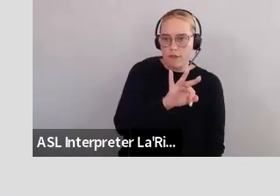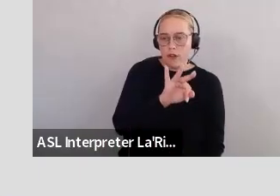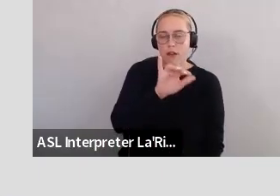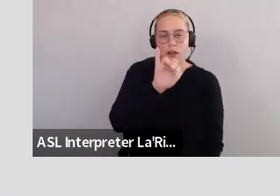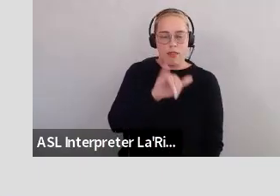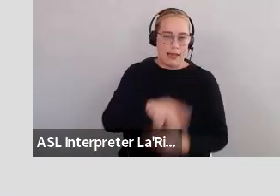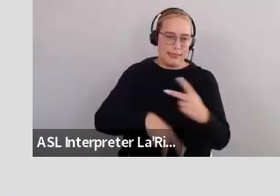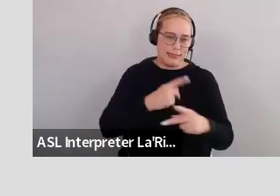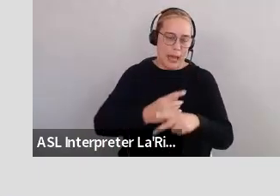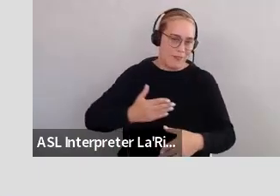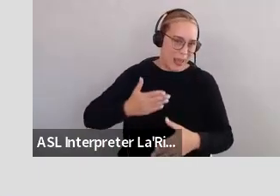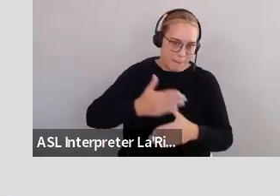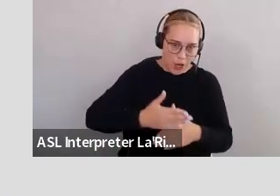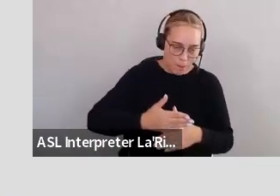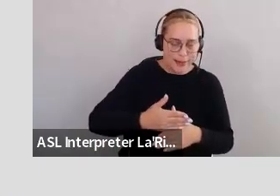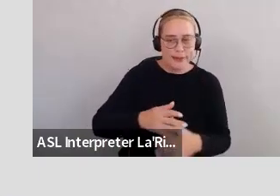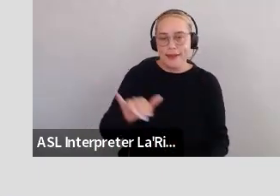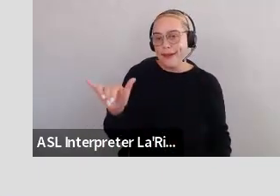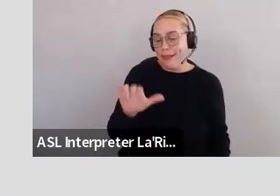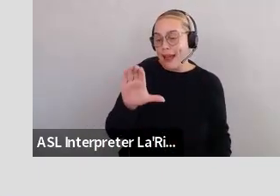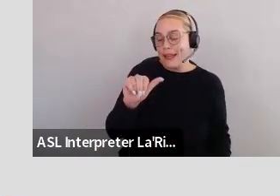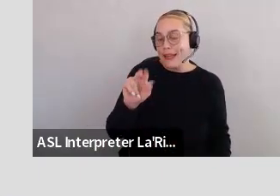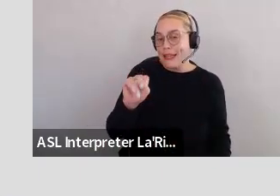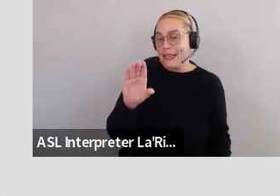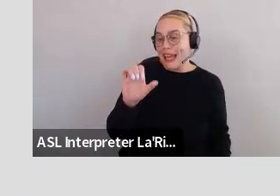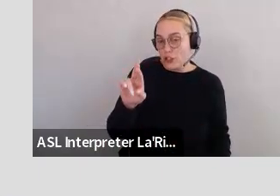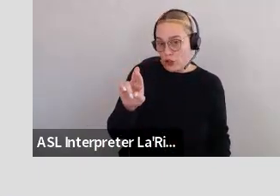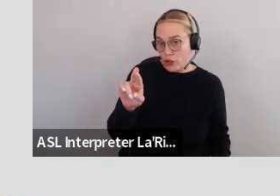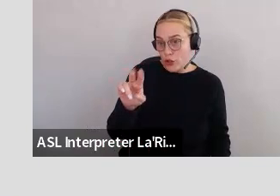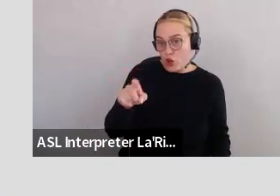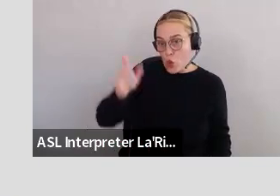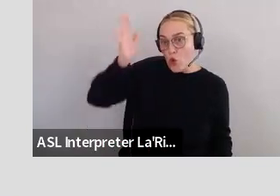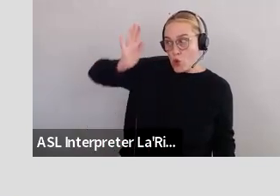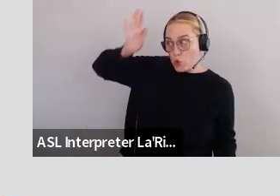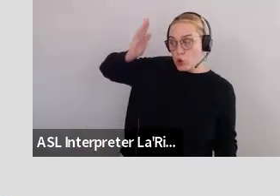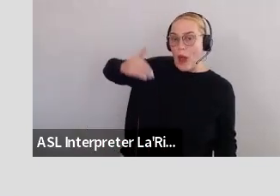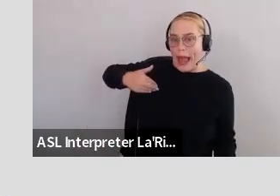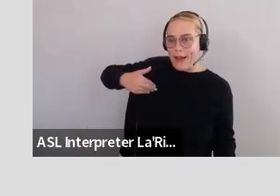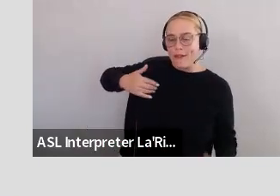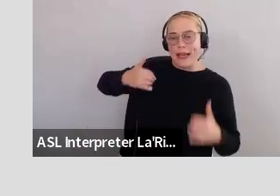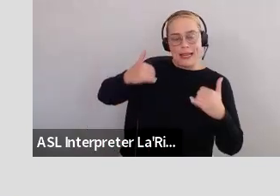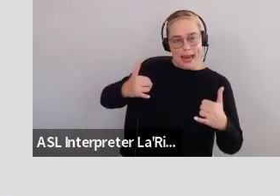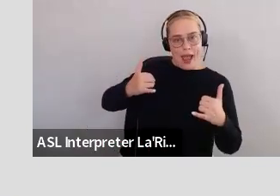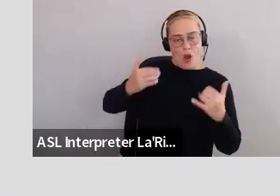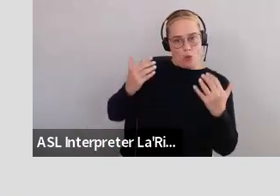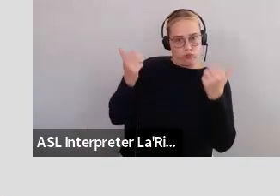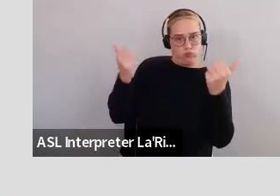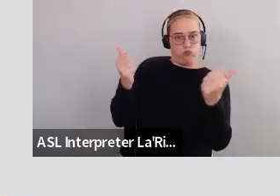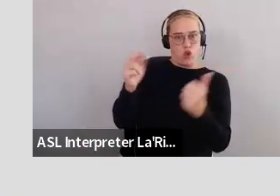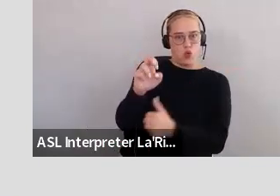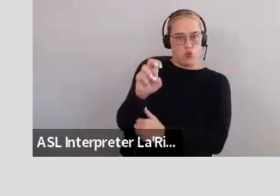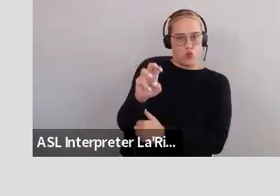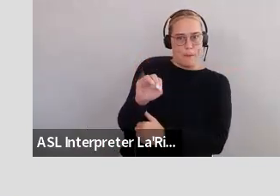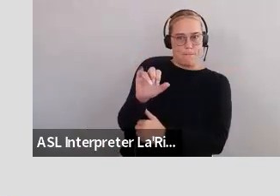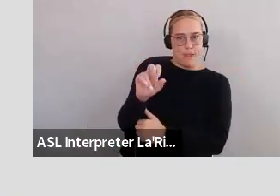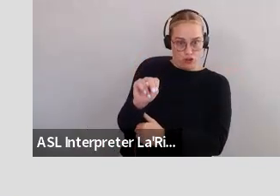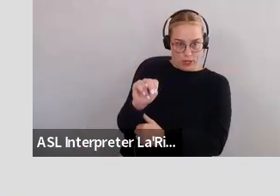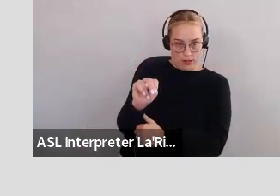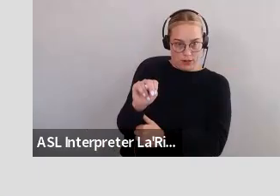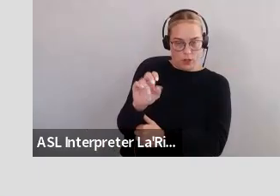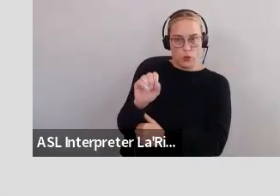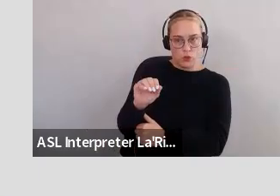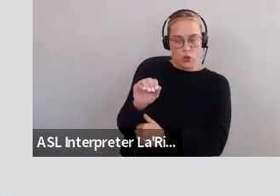definition and a lot of people fall under that definition. The next one is